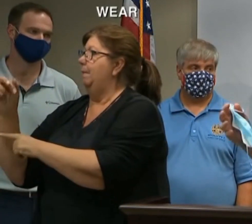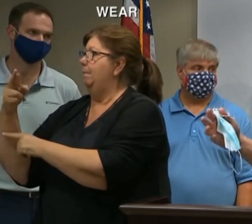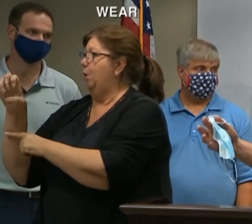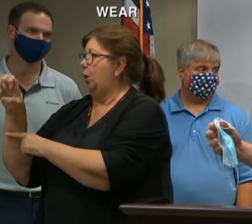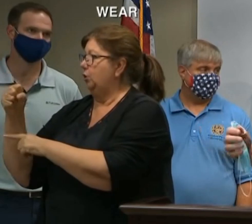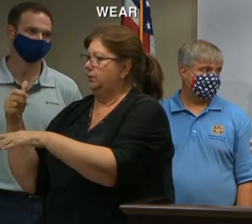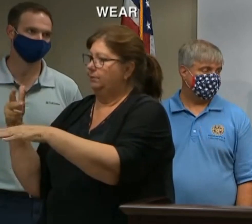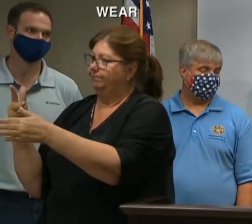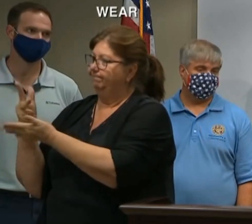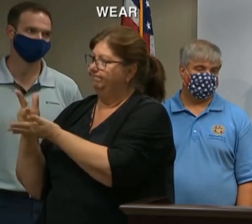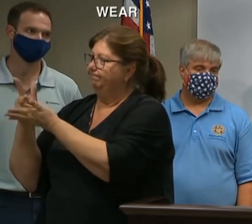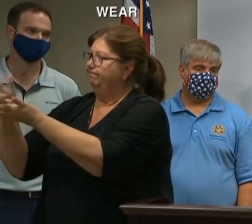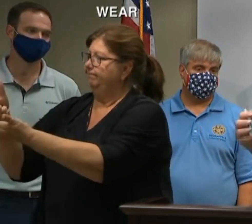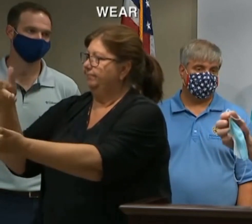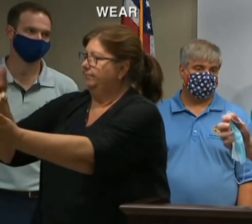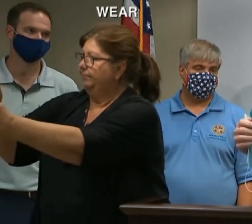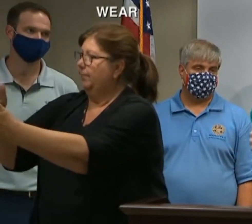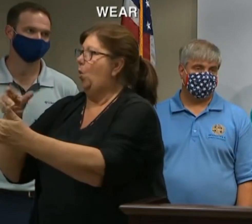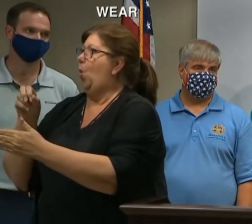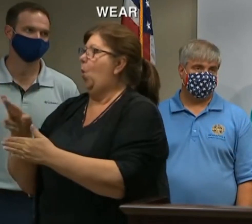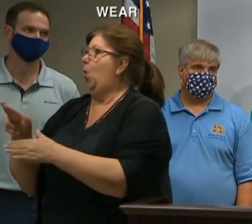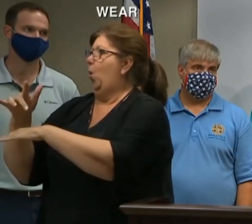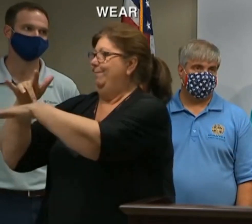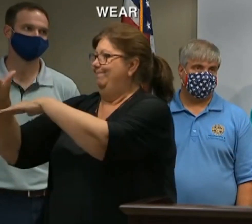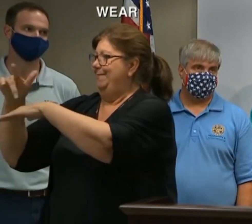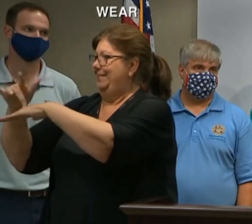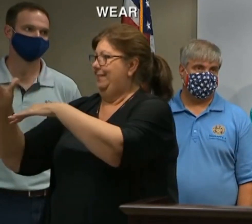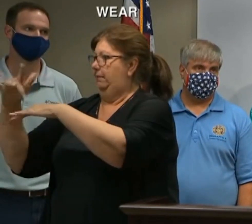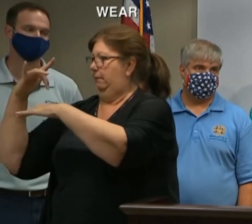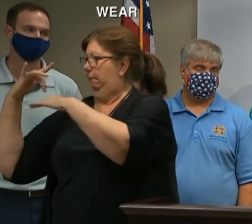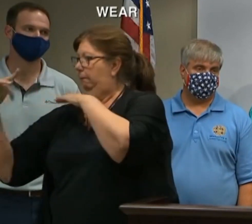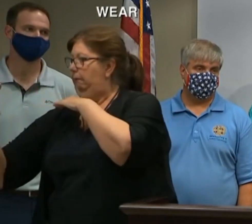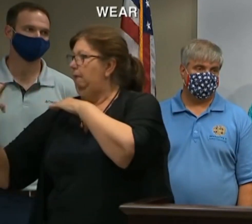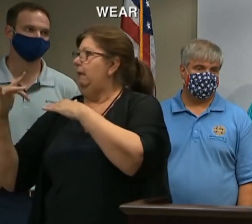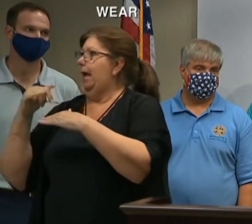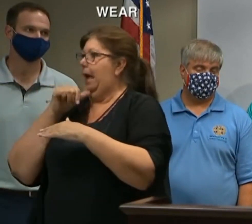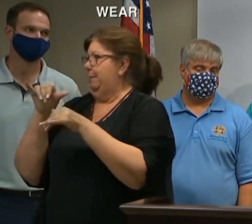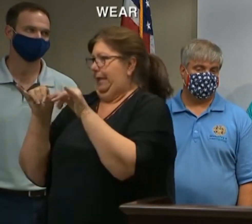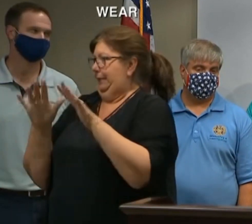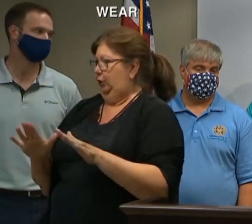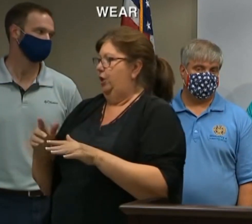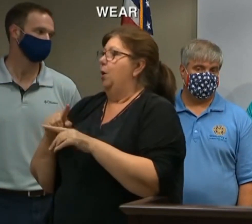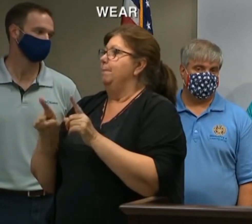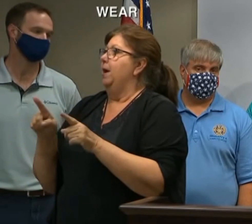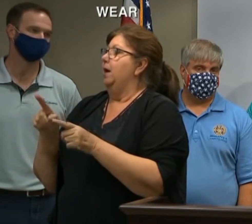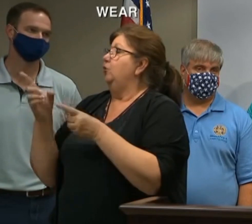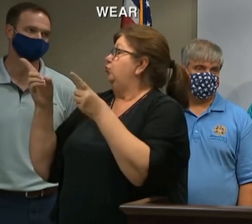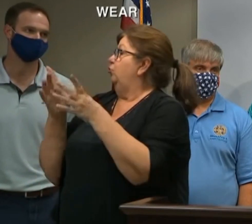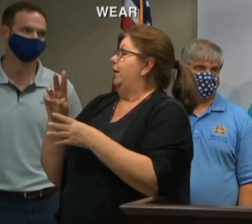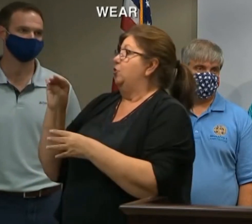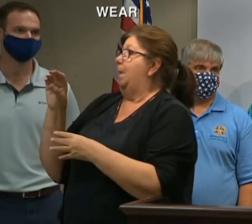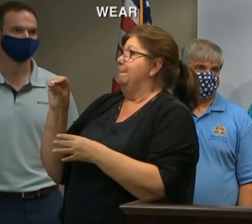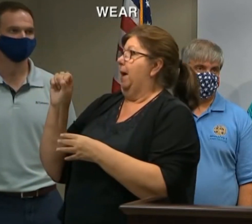disrupted in many different ways i'm not an engineer but it's going to take some time i think director moss was alluding to months